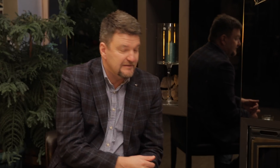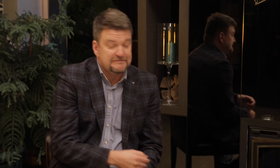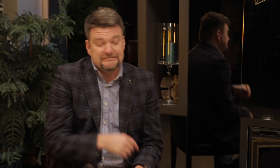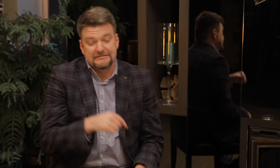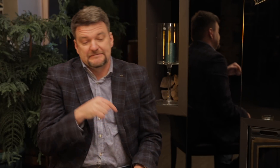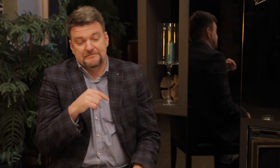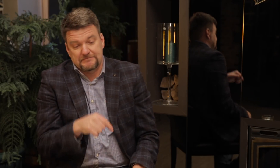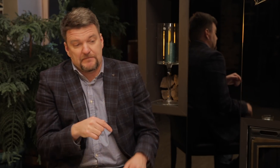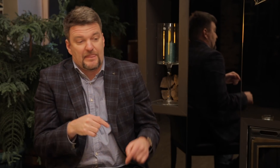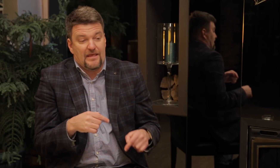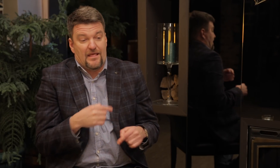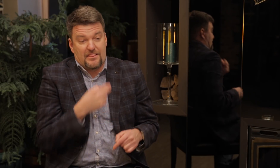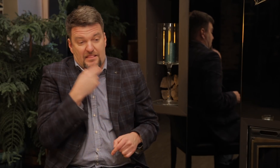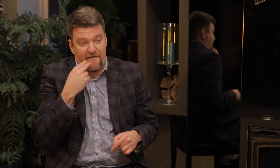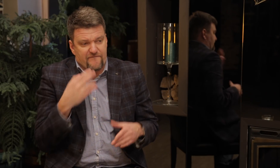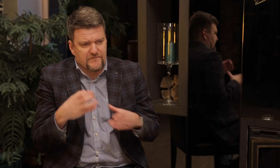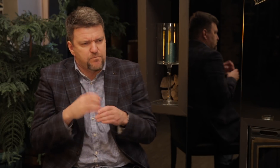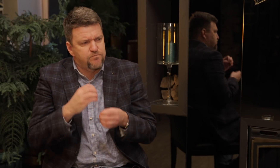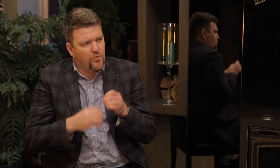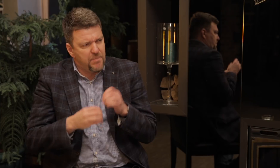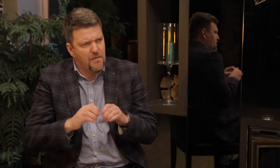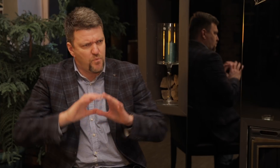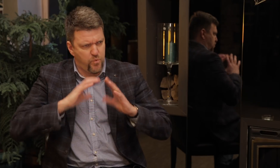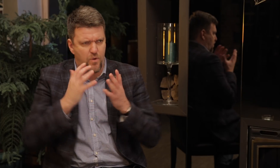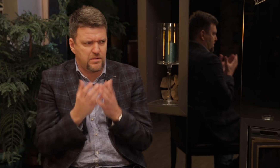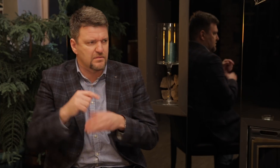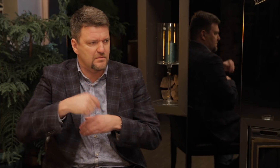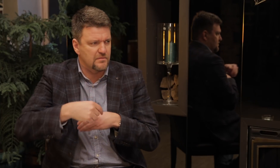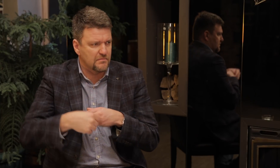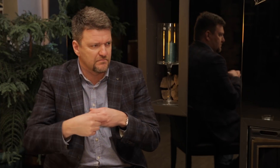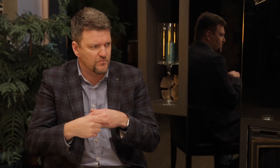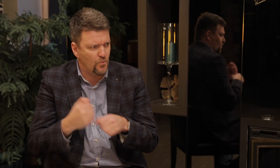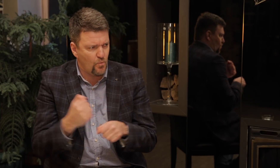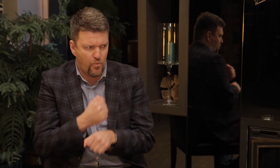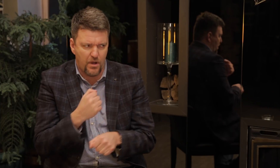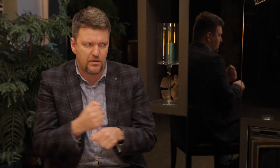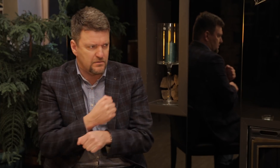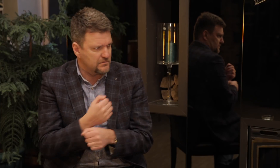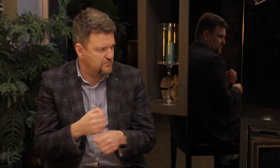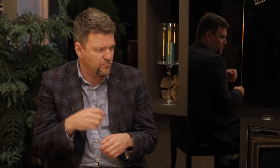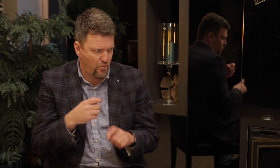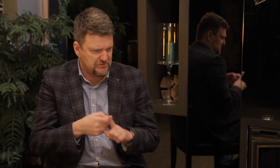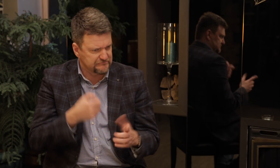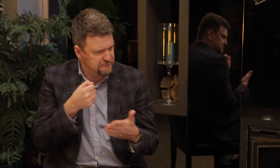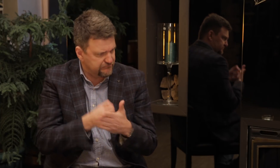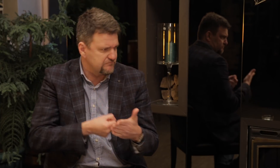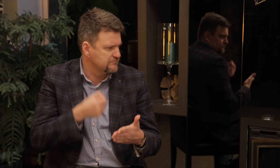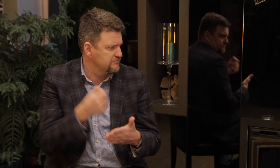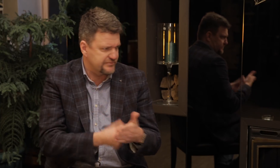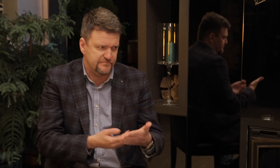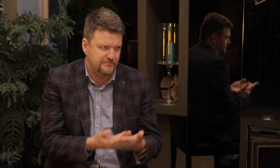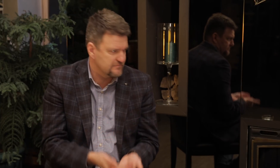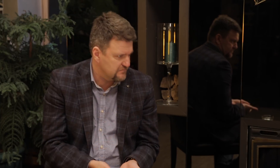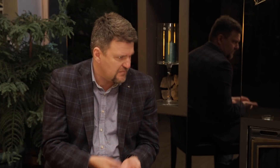We know that deaf people around the world face same problem, advocating for the right to work.